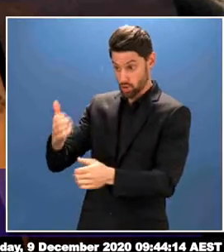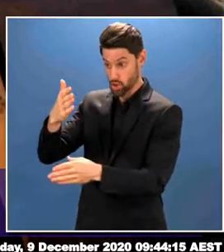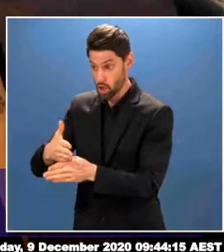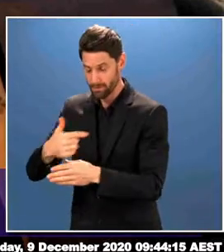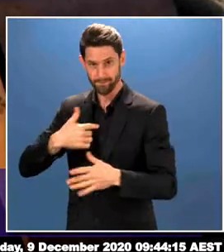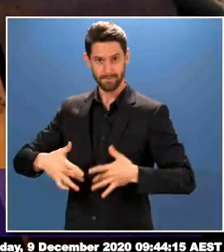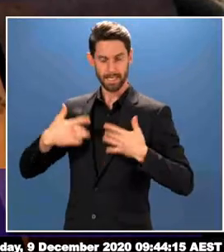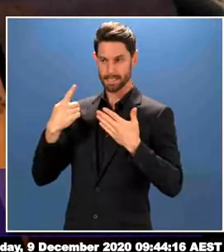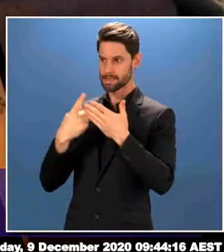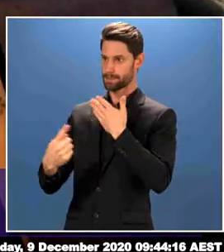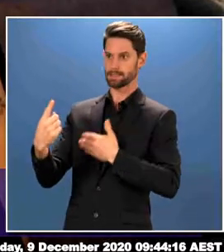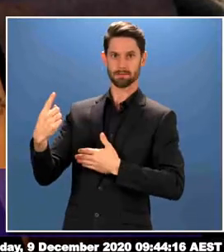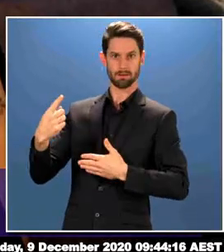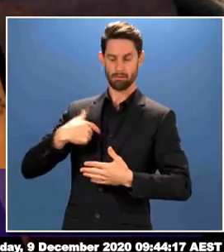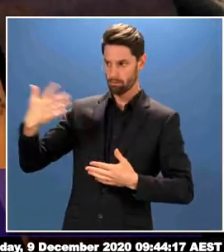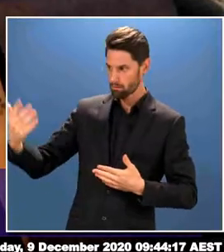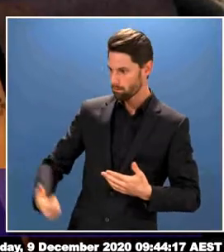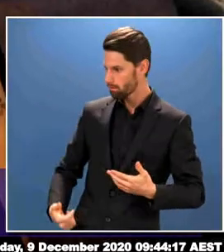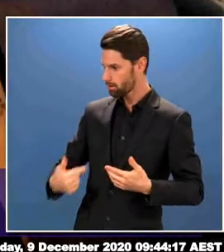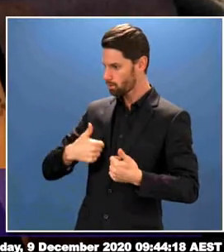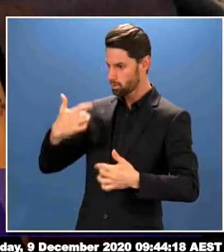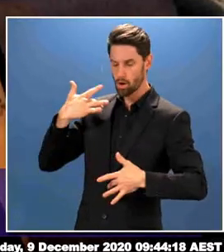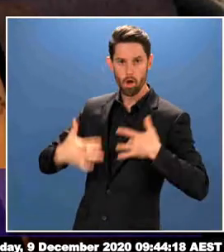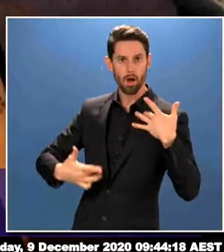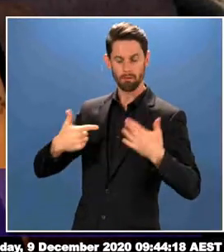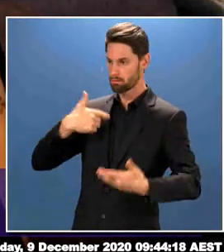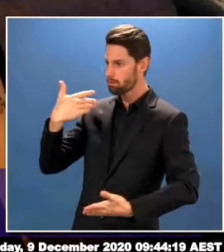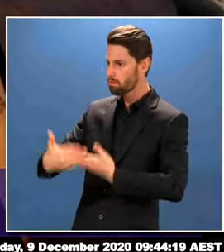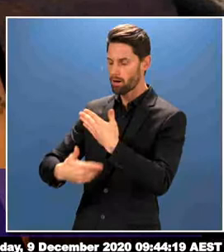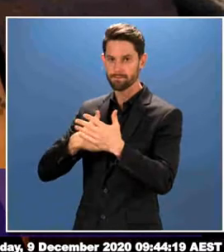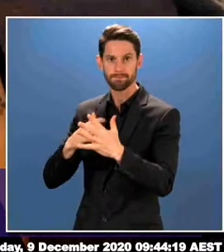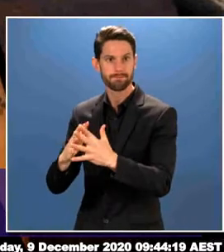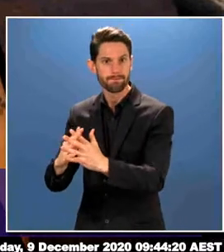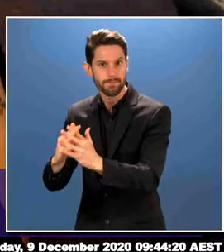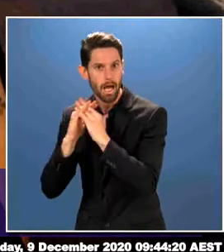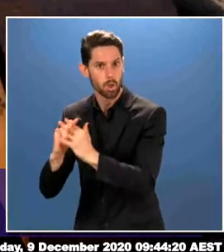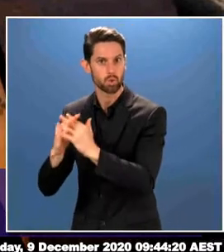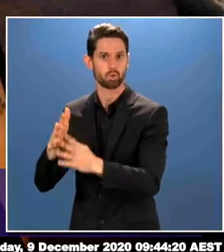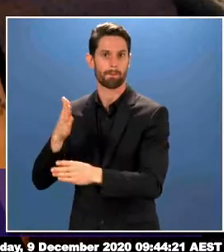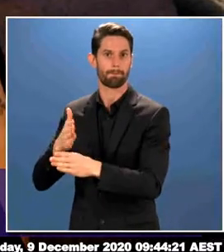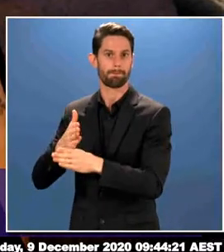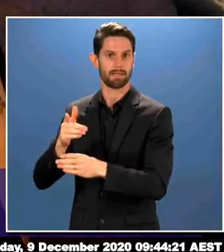If you can hold down a job, you can live outside of situations where you are not safe or comfortable.